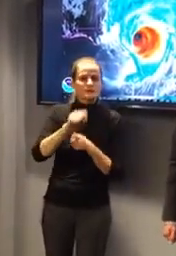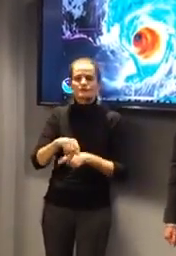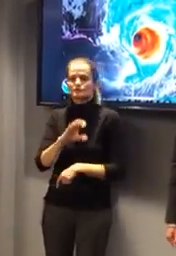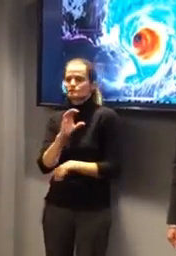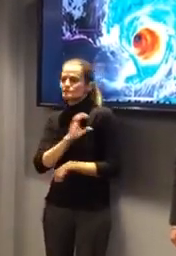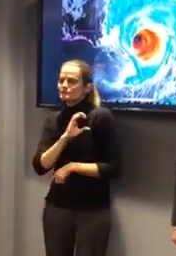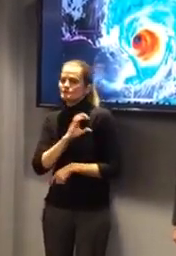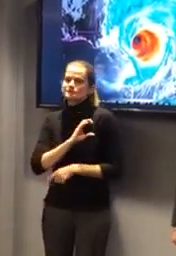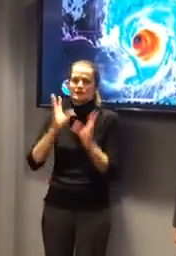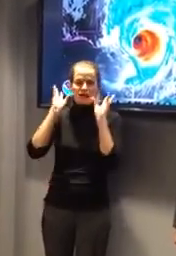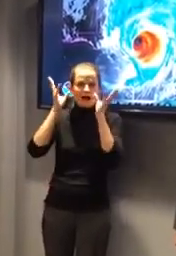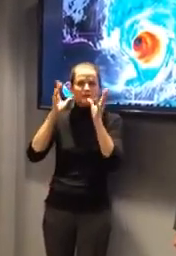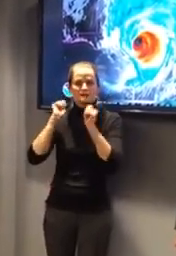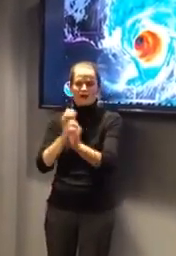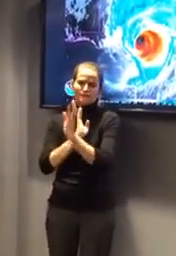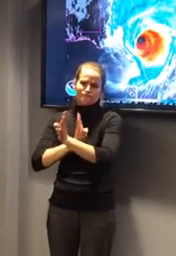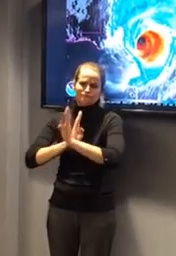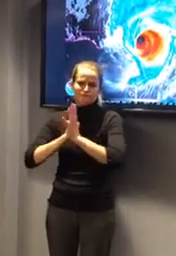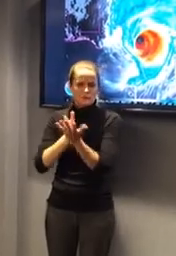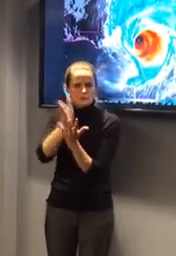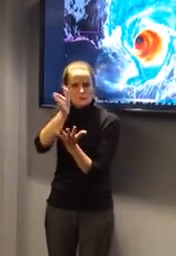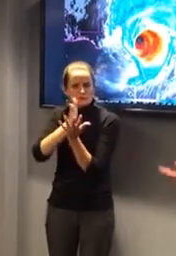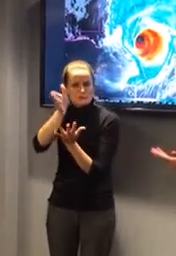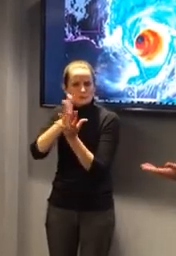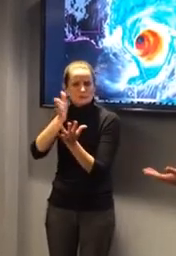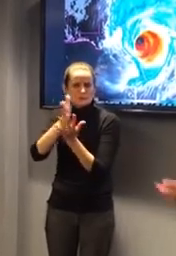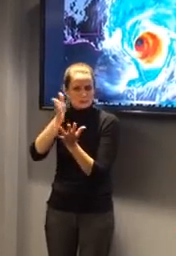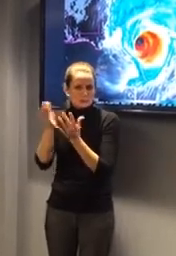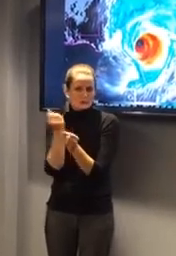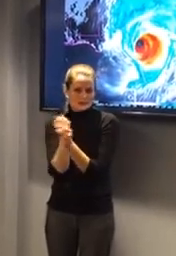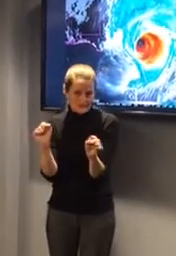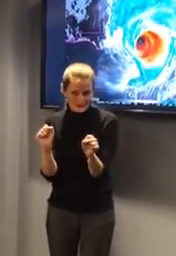Hurricanes dot gov, you'll get the latest forecast from the National Hurricane Center, we're updating them every three hours.